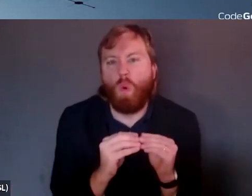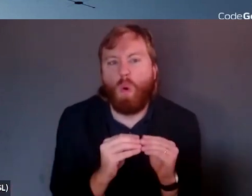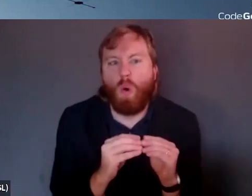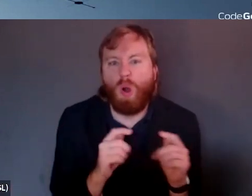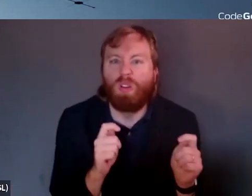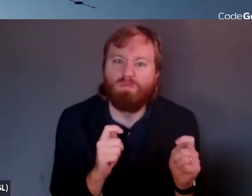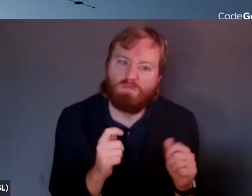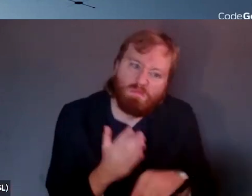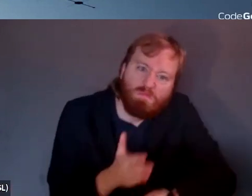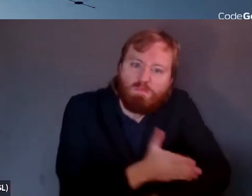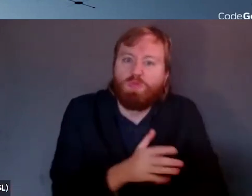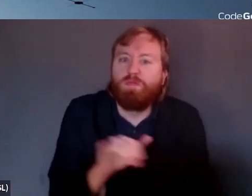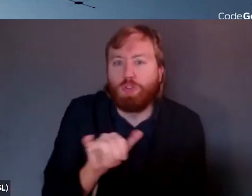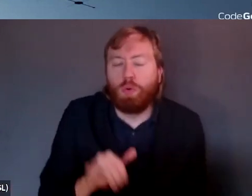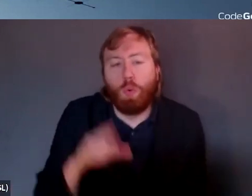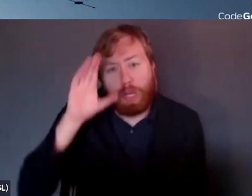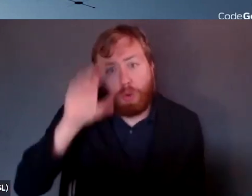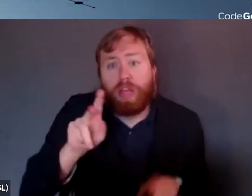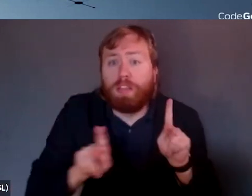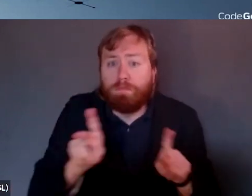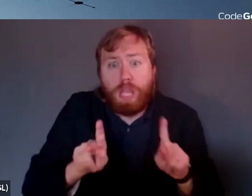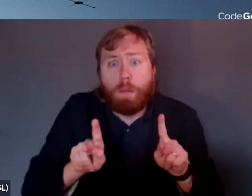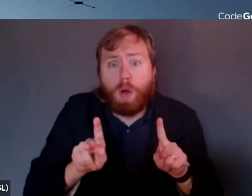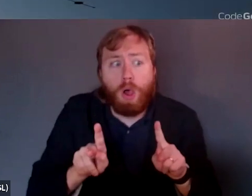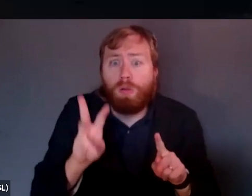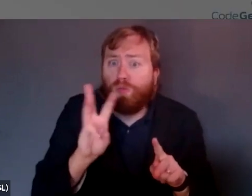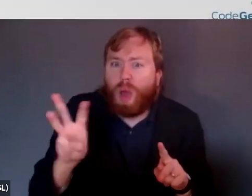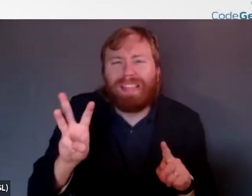We know that people engage our website or any website in different ways.